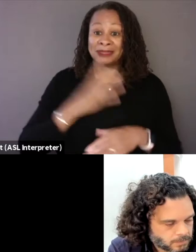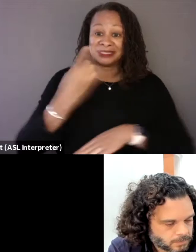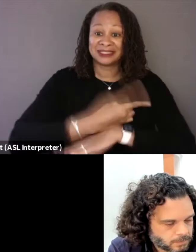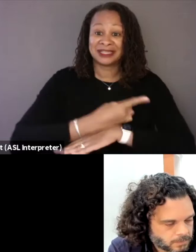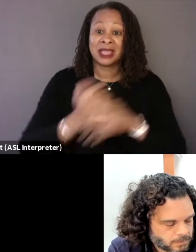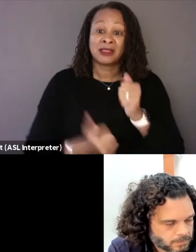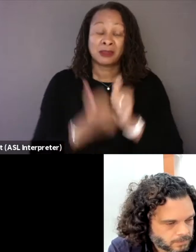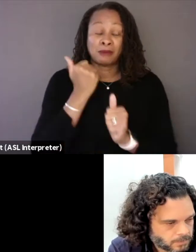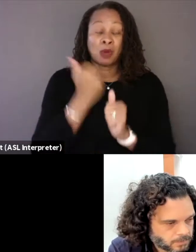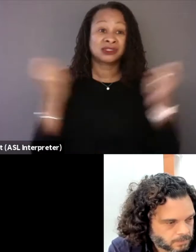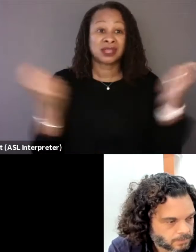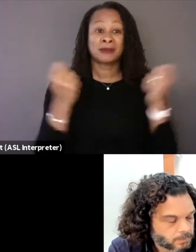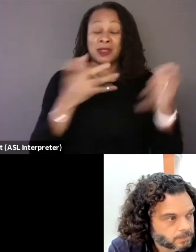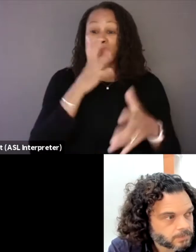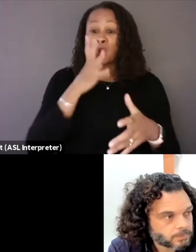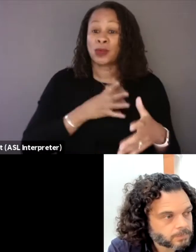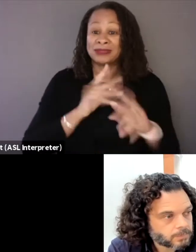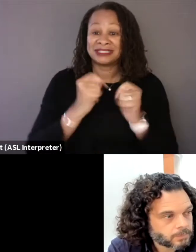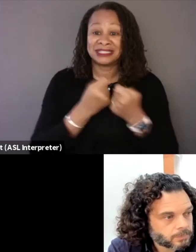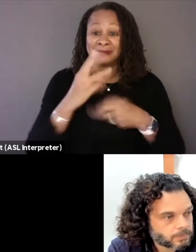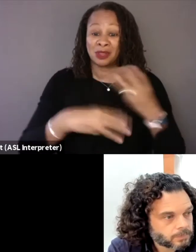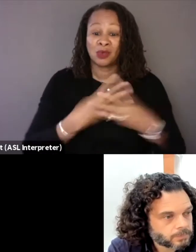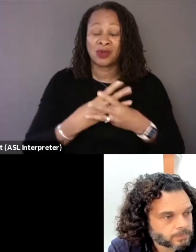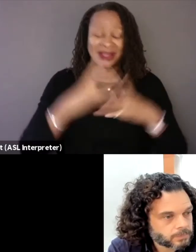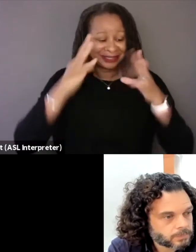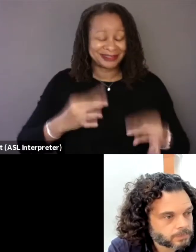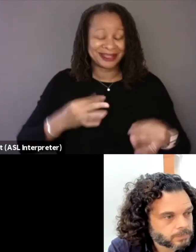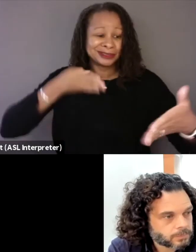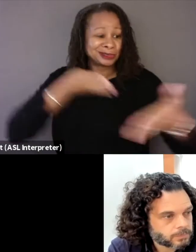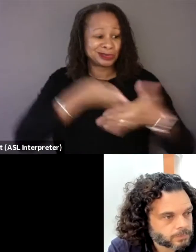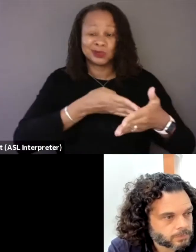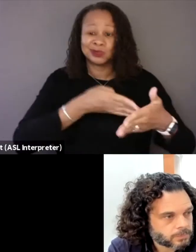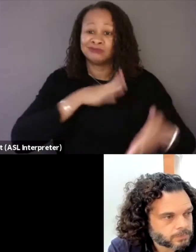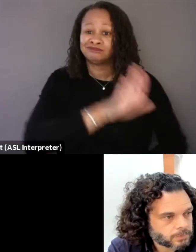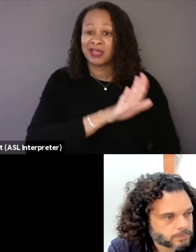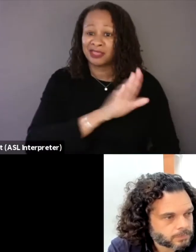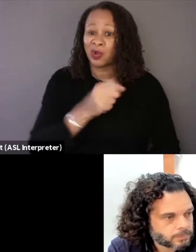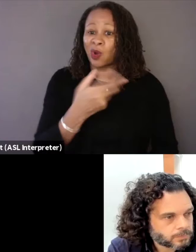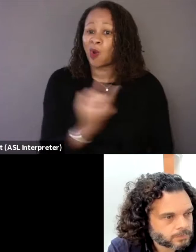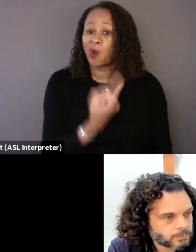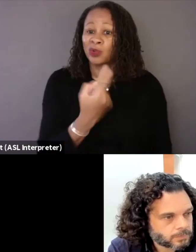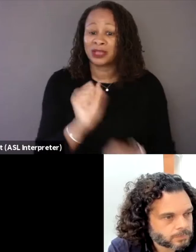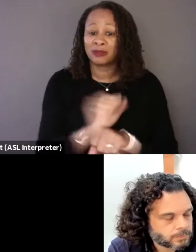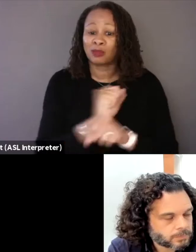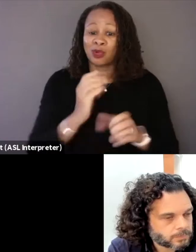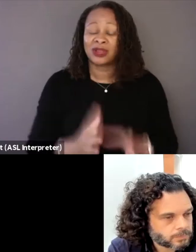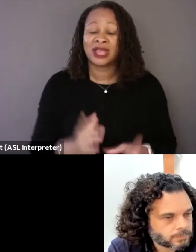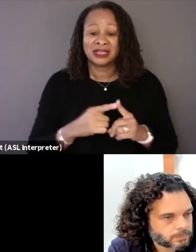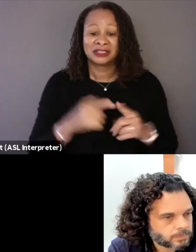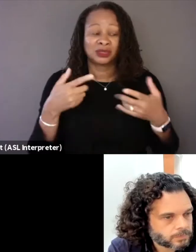right before they go to the world cup decides to sue their only employer to play the game at this level,